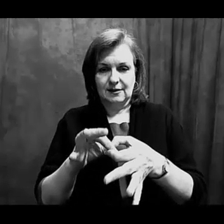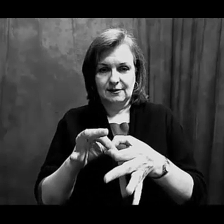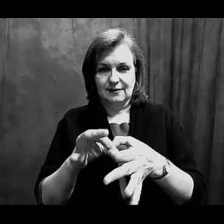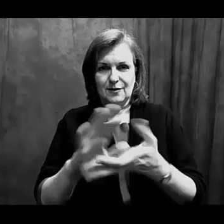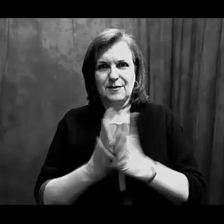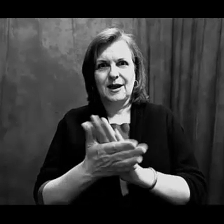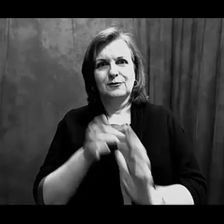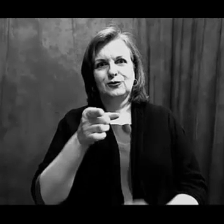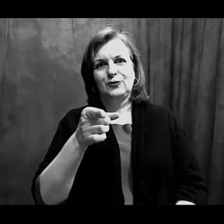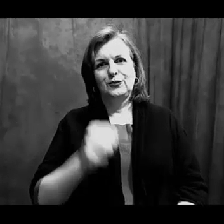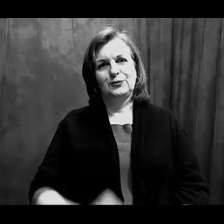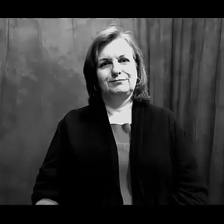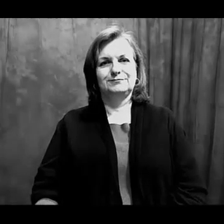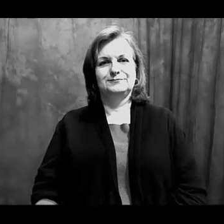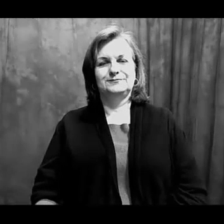we get you